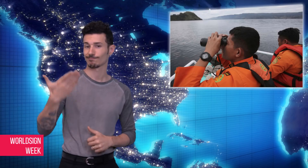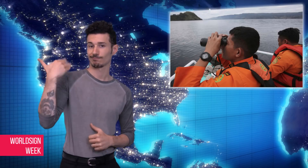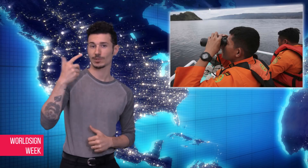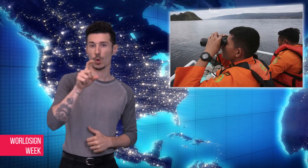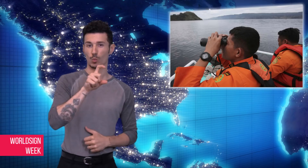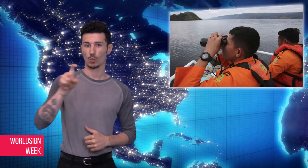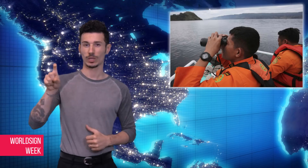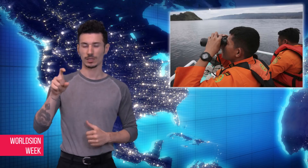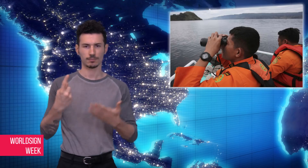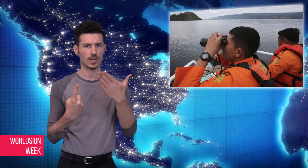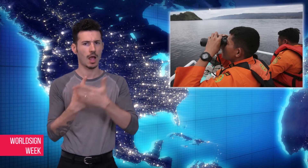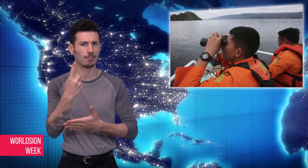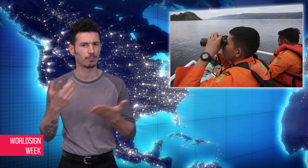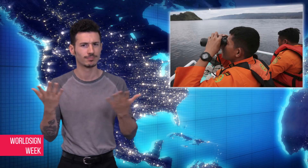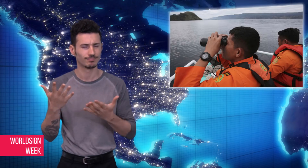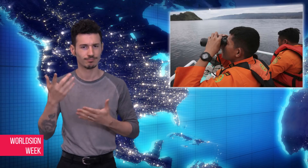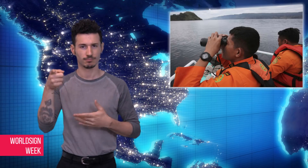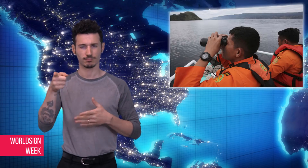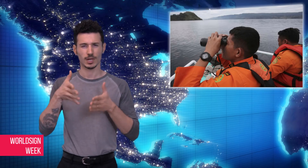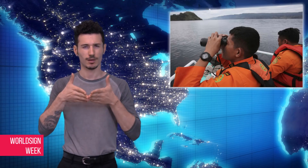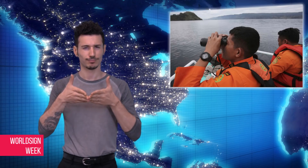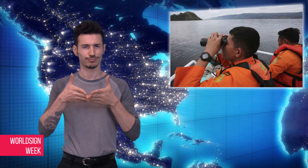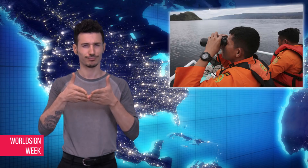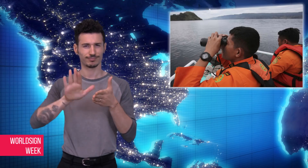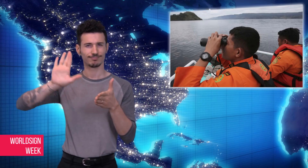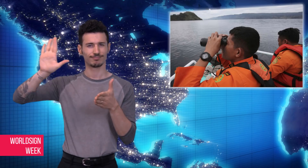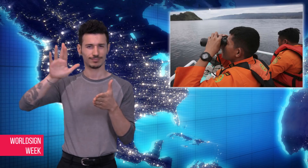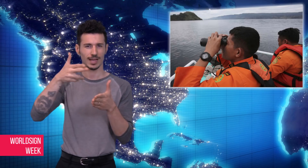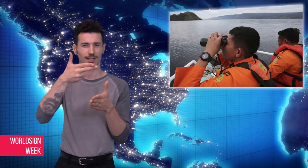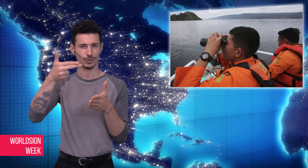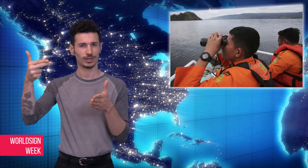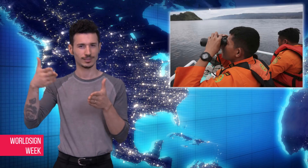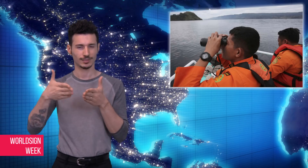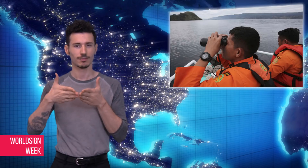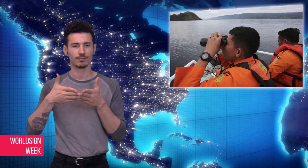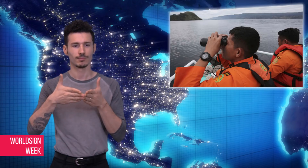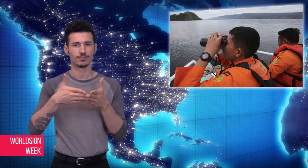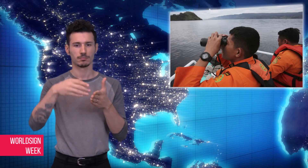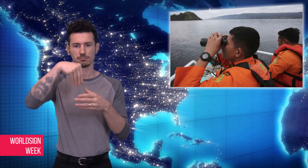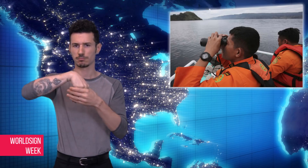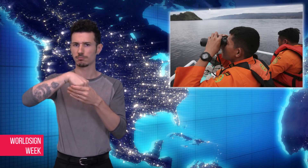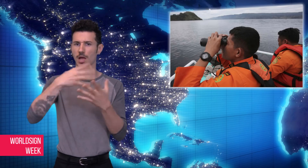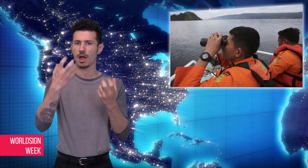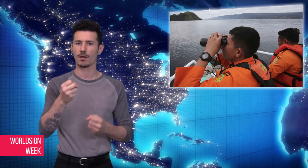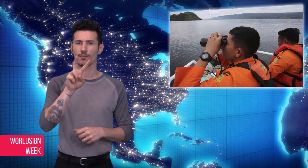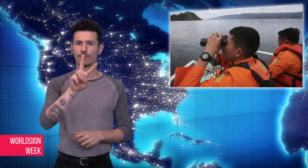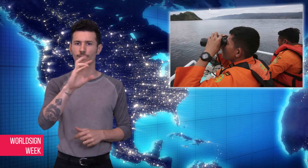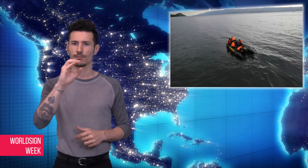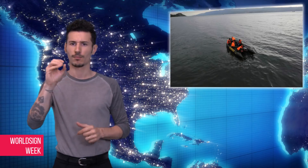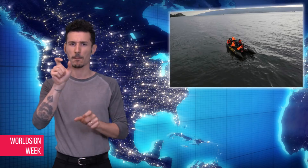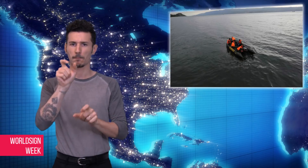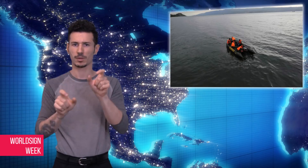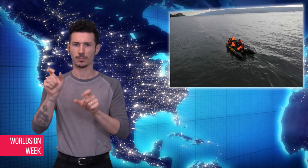An Indonesian ferry transporting approximately 200 people sank near